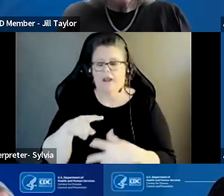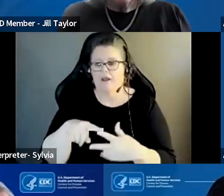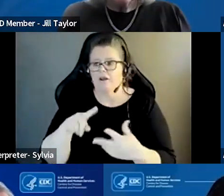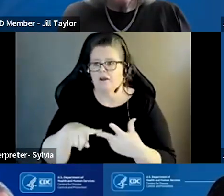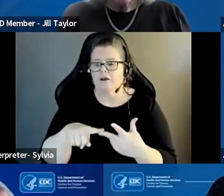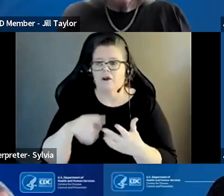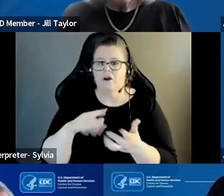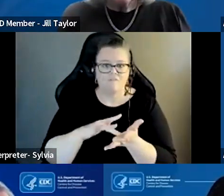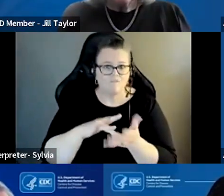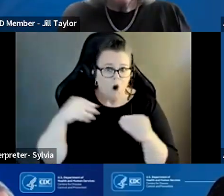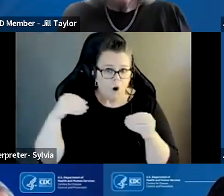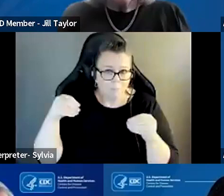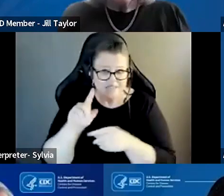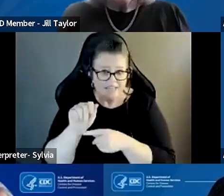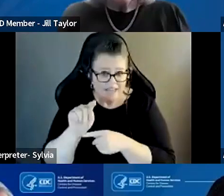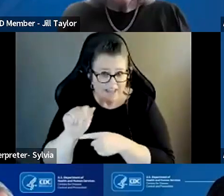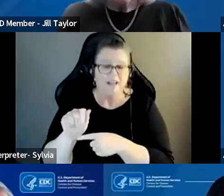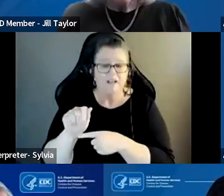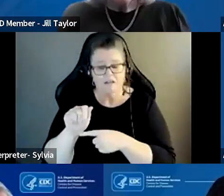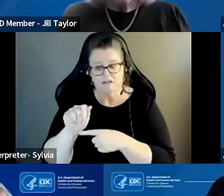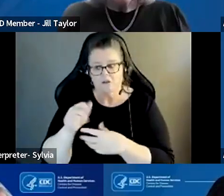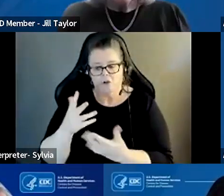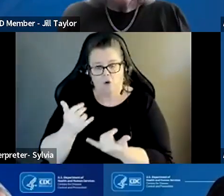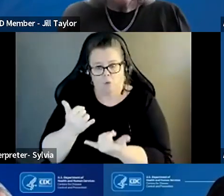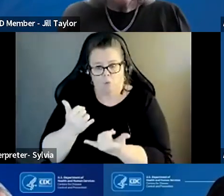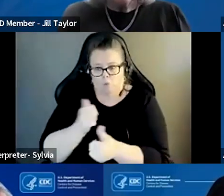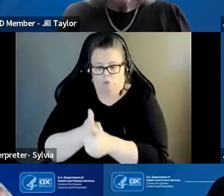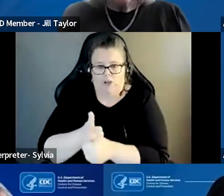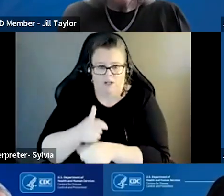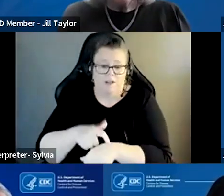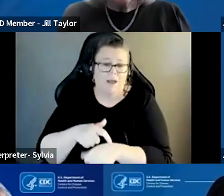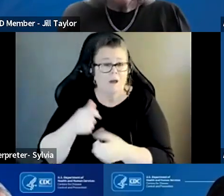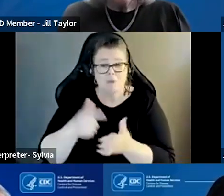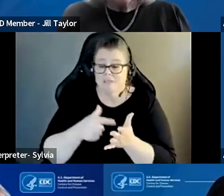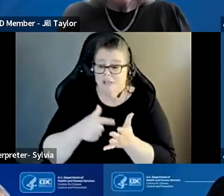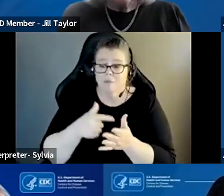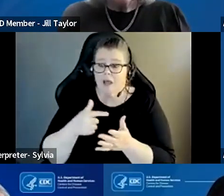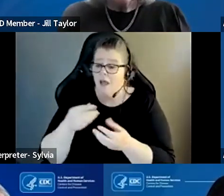Right, because sometimes people get prescribed a lot of antivirals without a test, right?